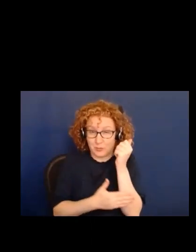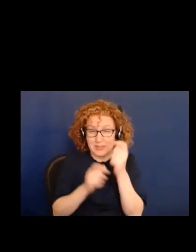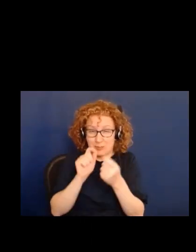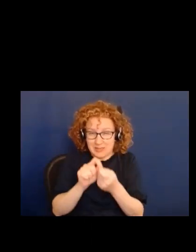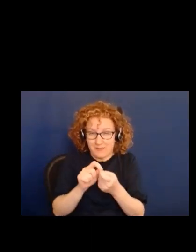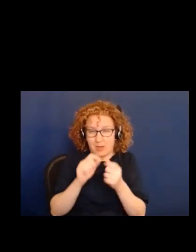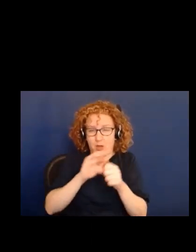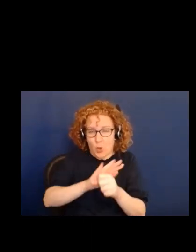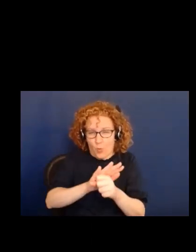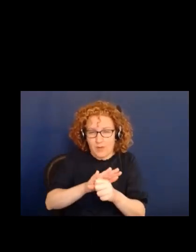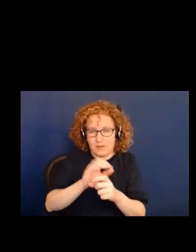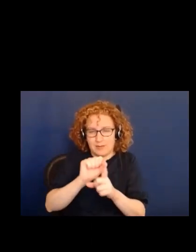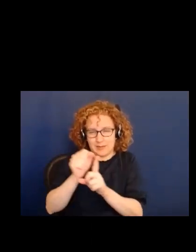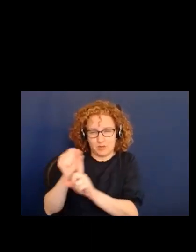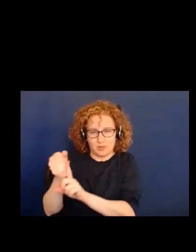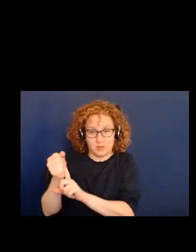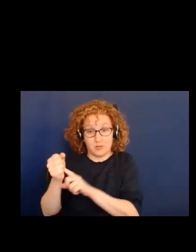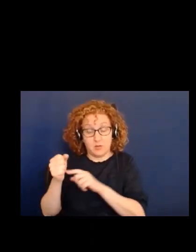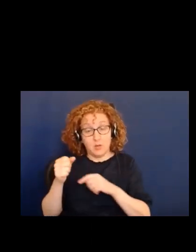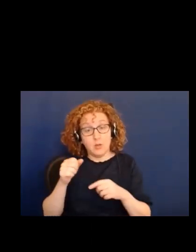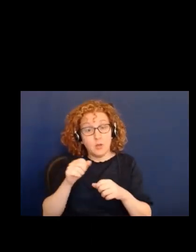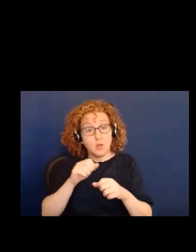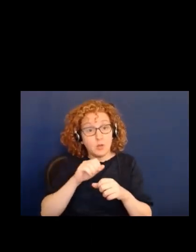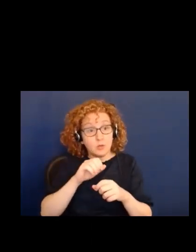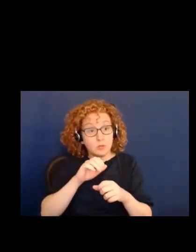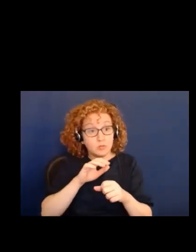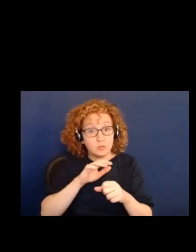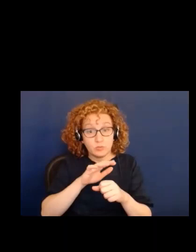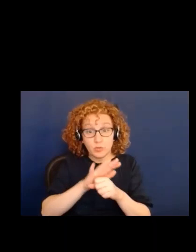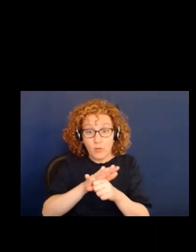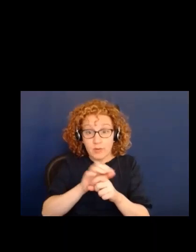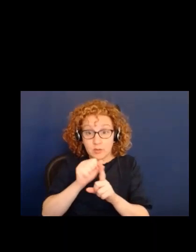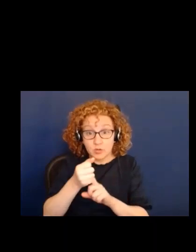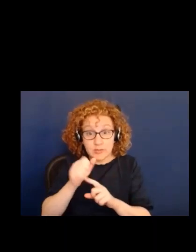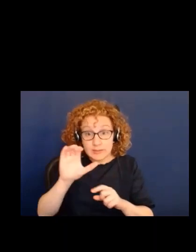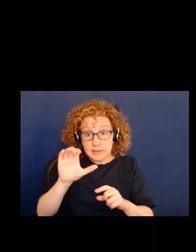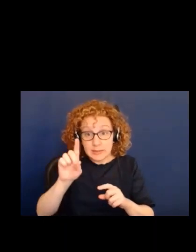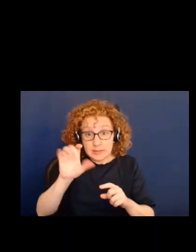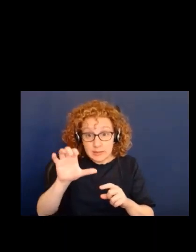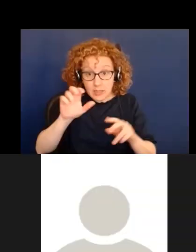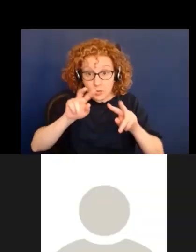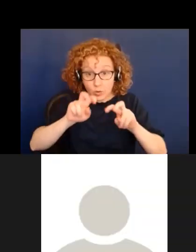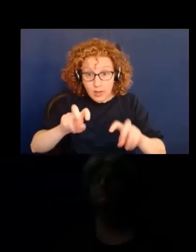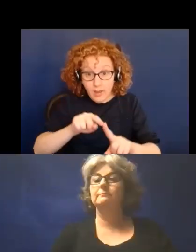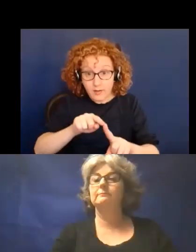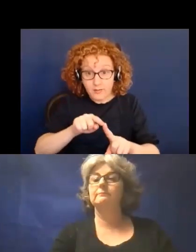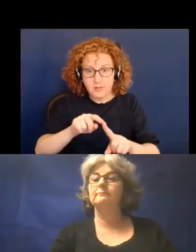kinds of conditions that CDC is looking at because they have a different sort of expertise than we do